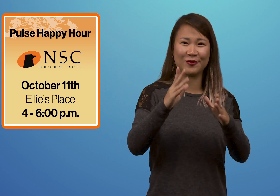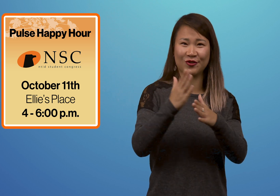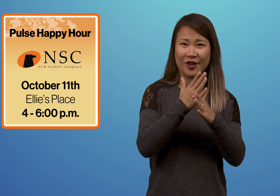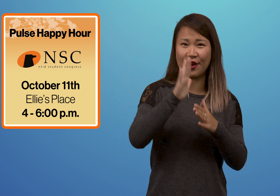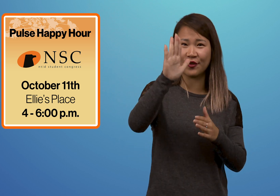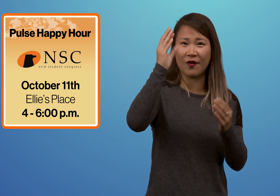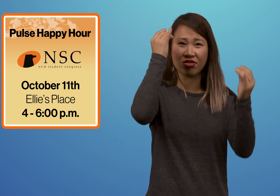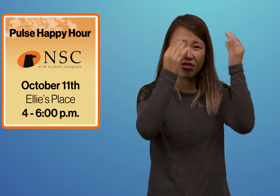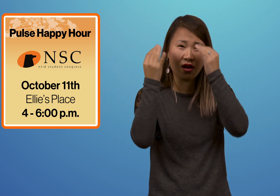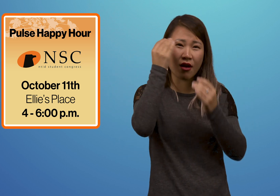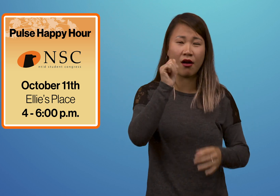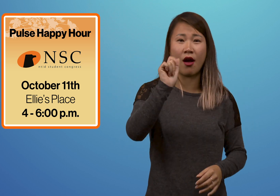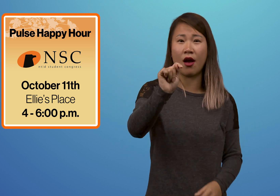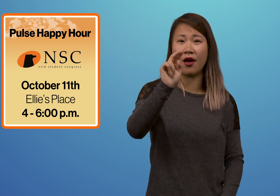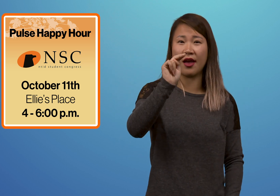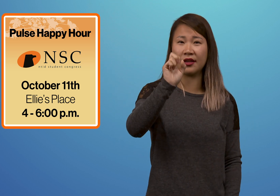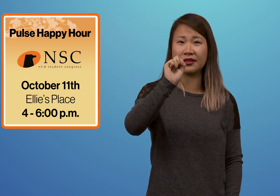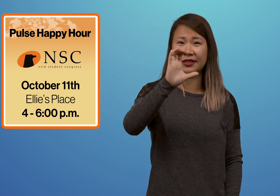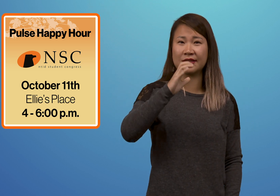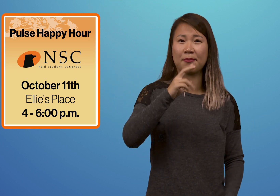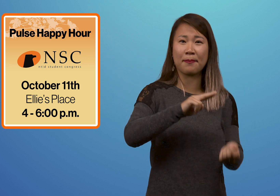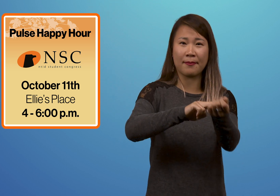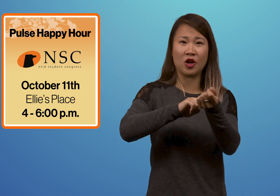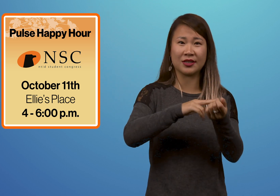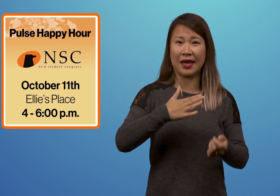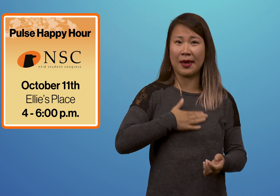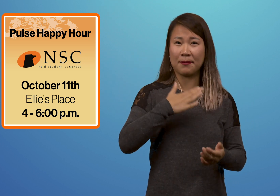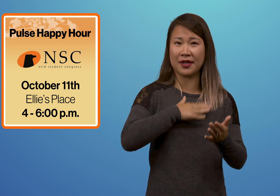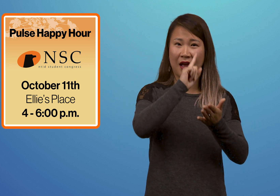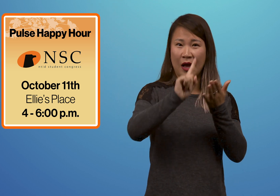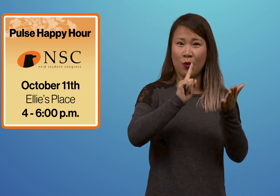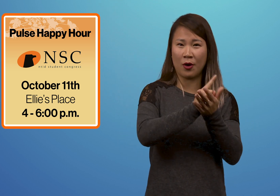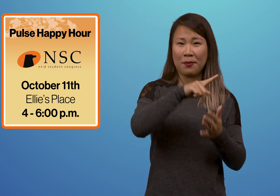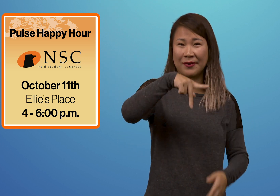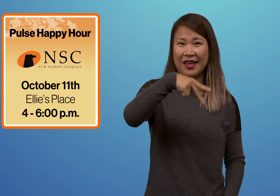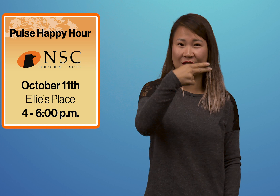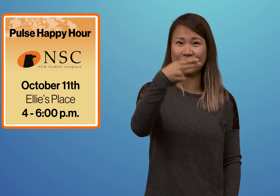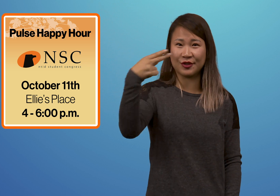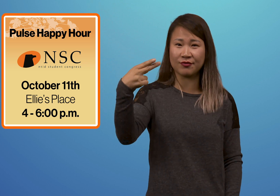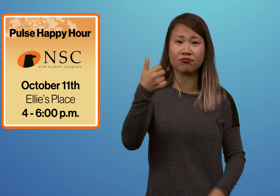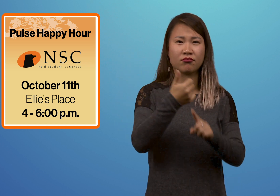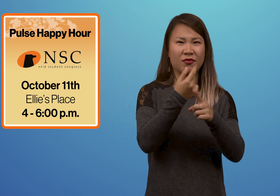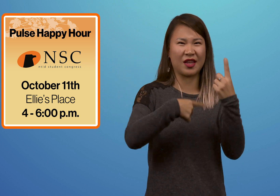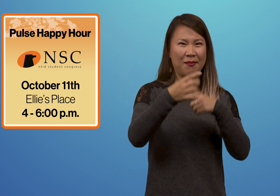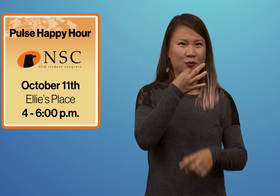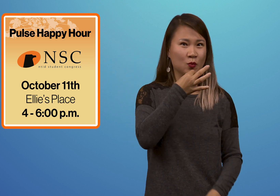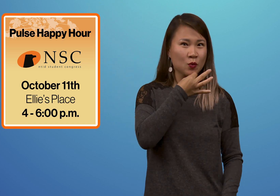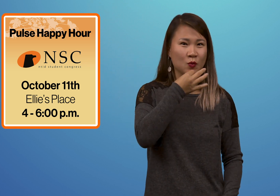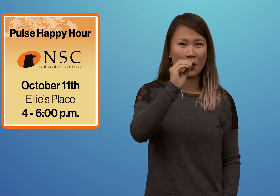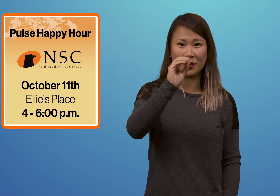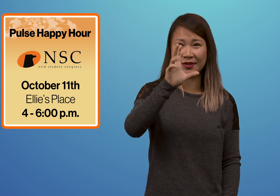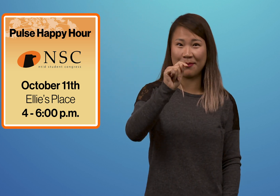Eunyoung: One great opportunity to share your thoughts is at the NSC’s Pulse Happy Hour!